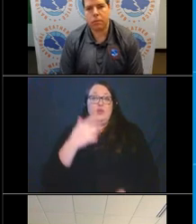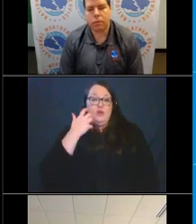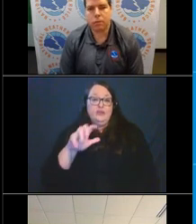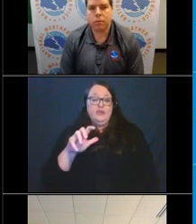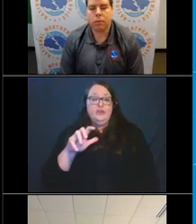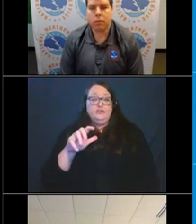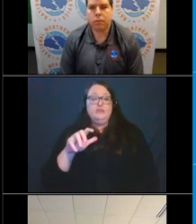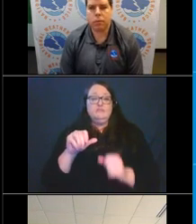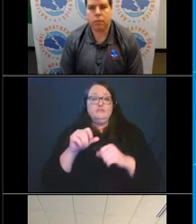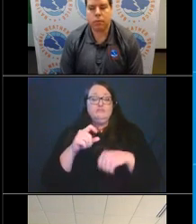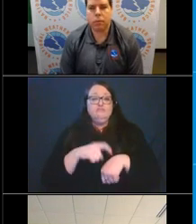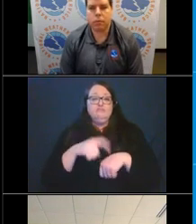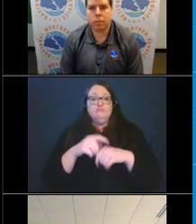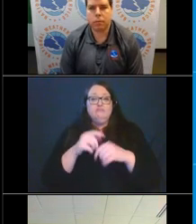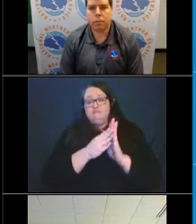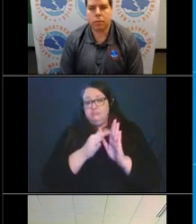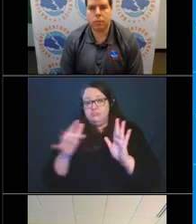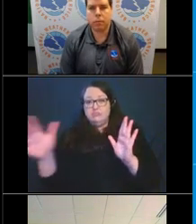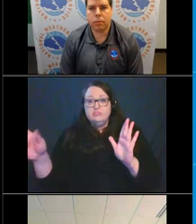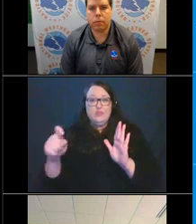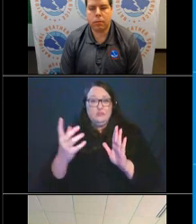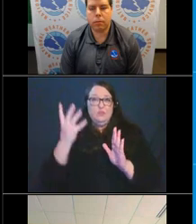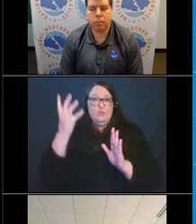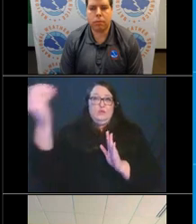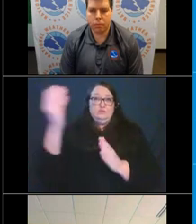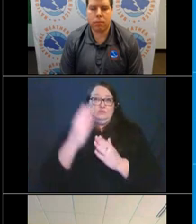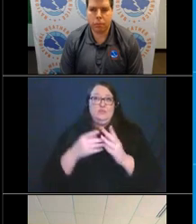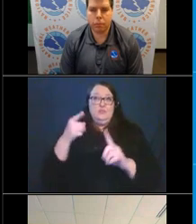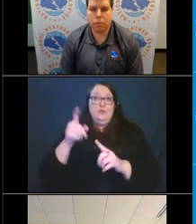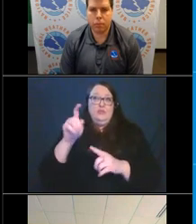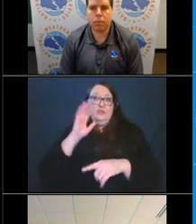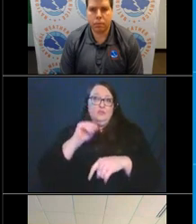you still have to be outdoors at some point. So, that's going to affect you. So, it depends,